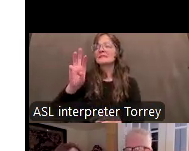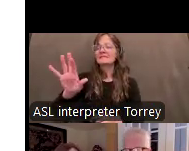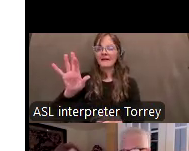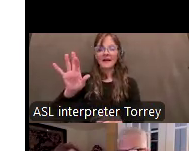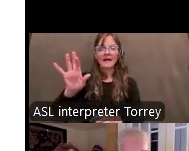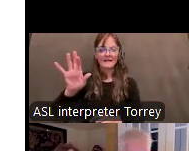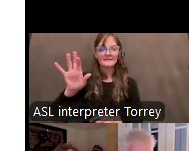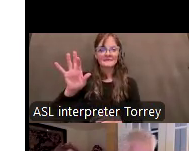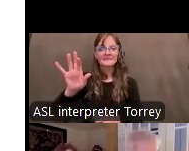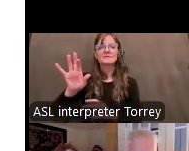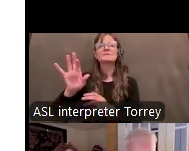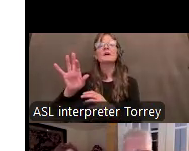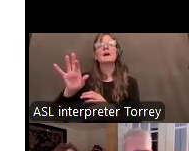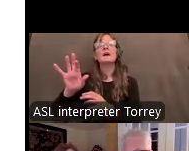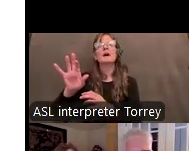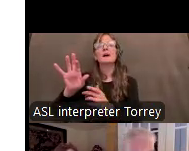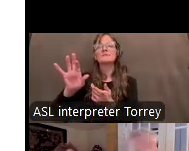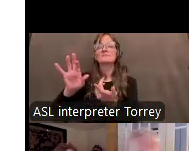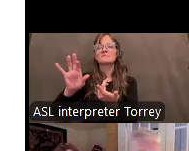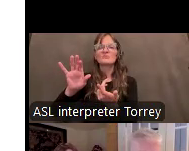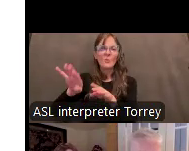or institute of becoming a CDCP.